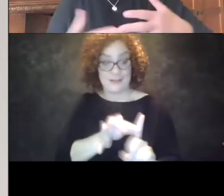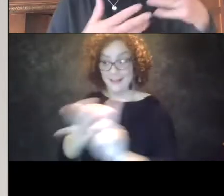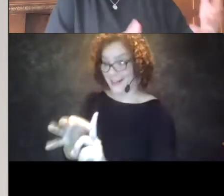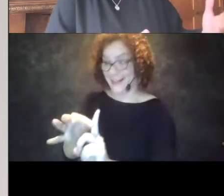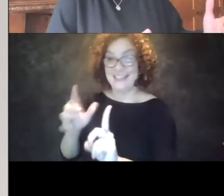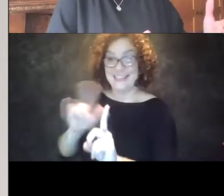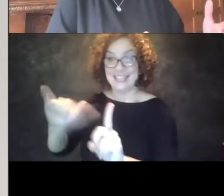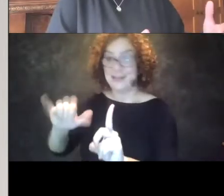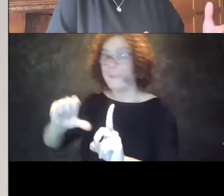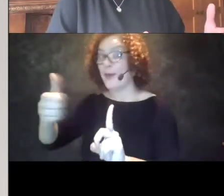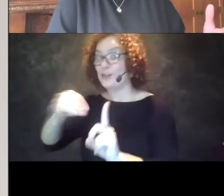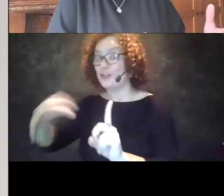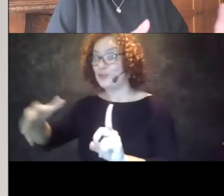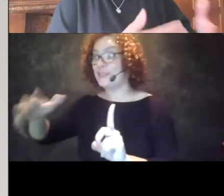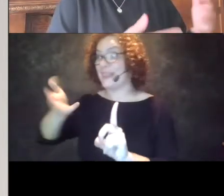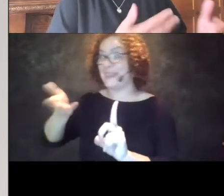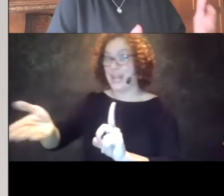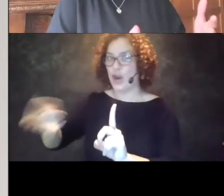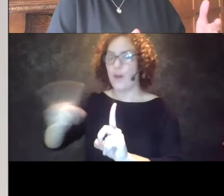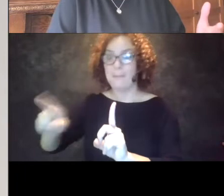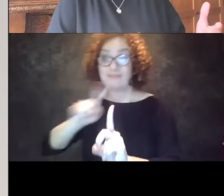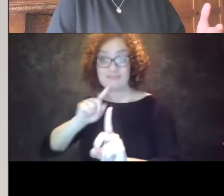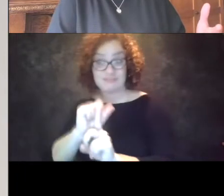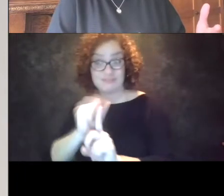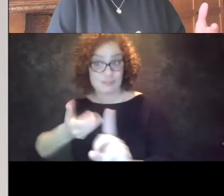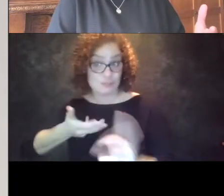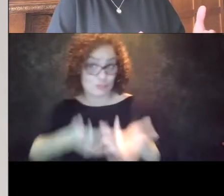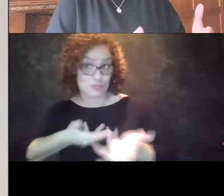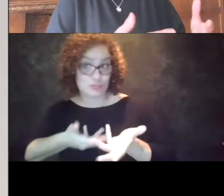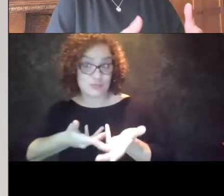also then engaged with peers doing the same things as them? Because again, these are the